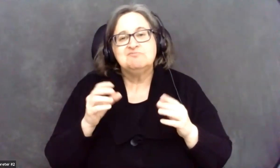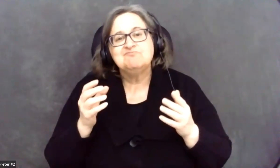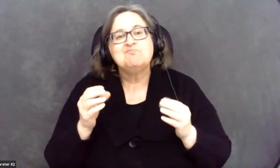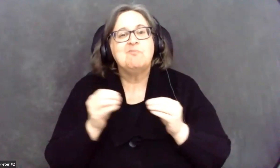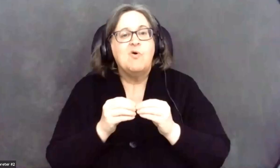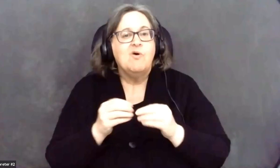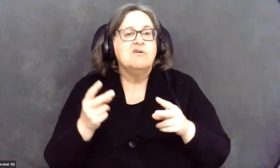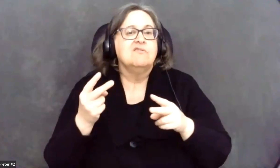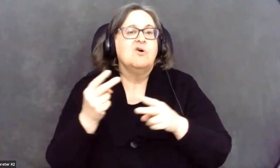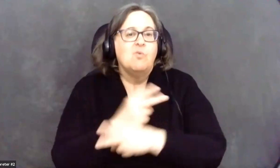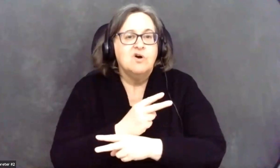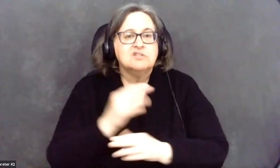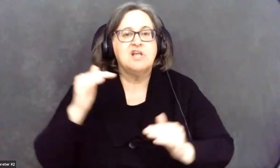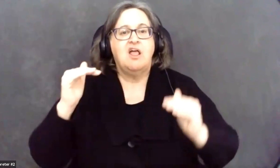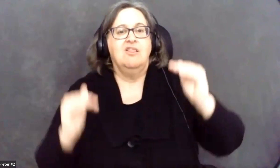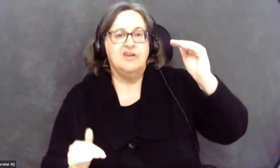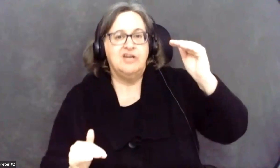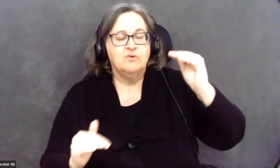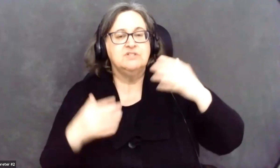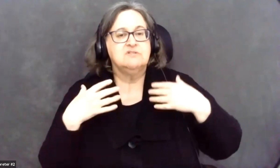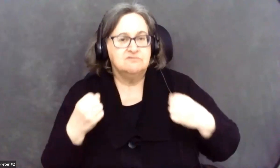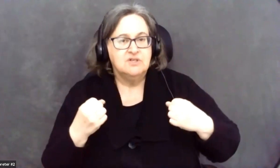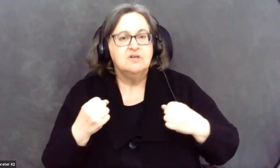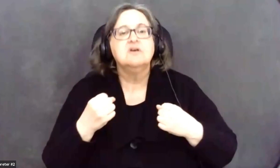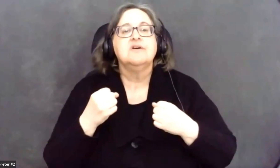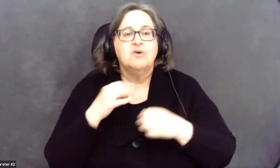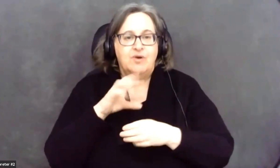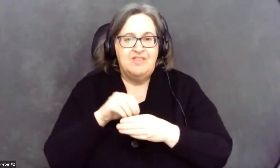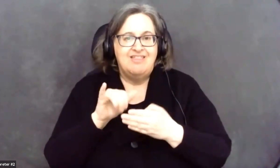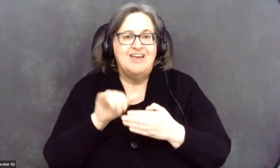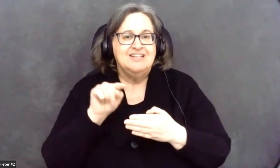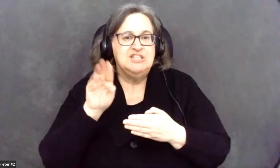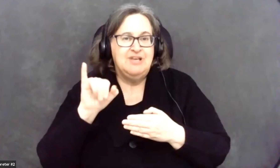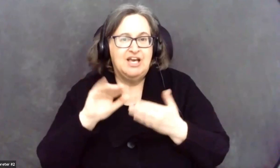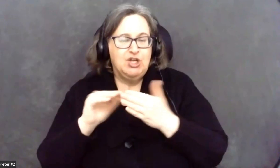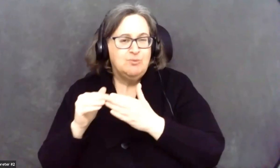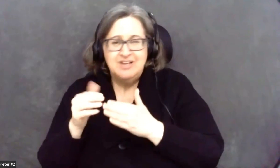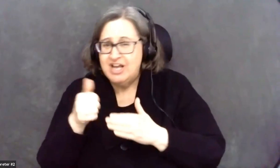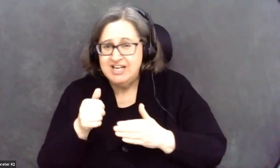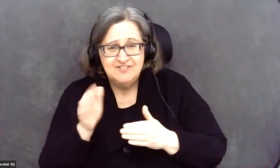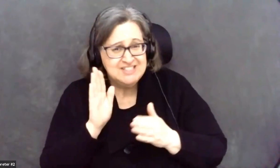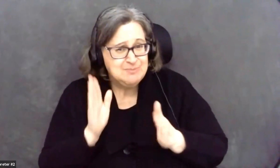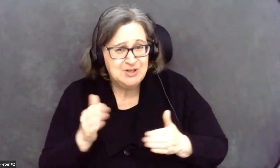inequities even within this community. So any of the speakers have anything that